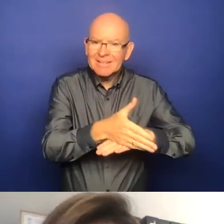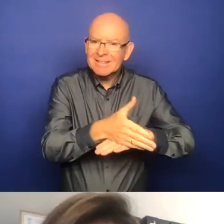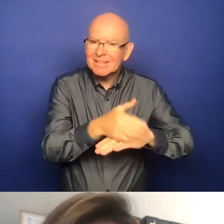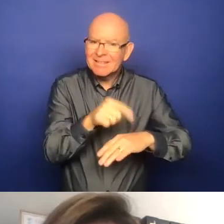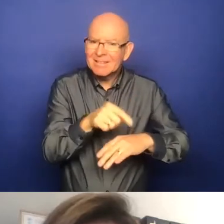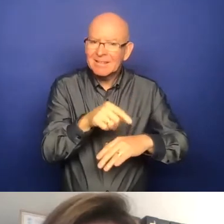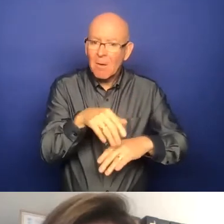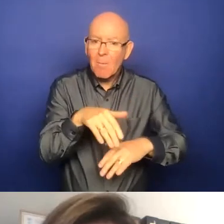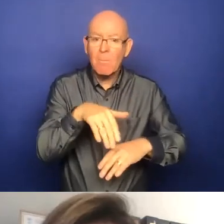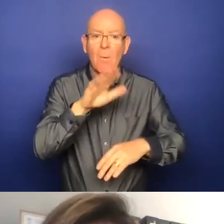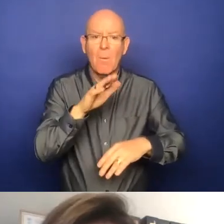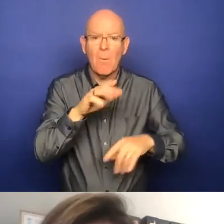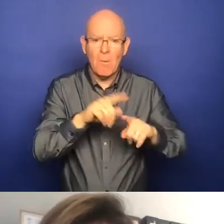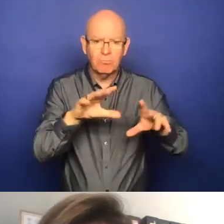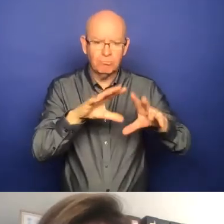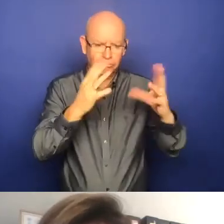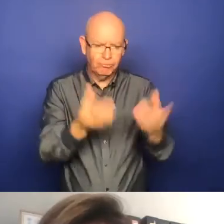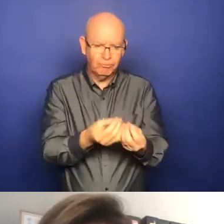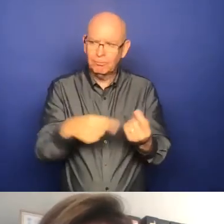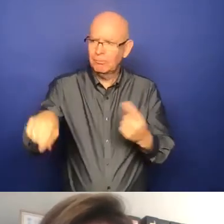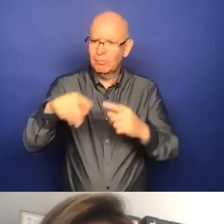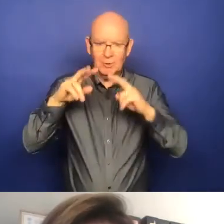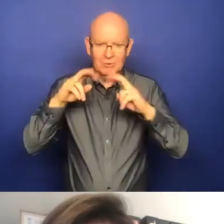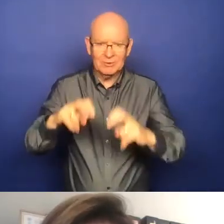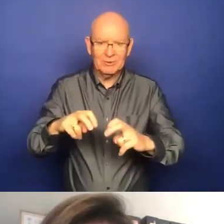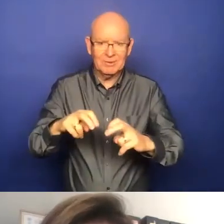more comprehensible to the researchers, the